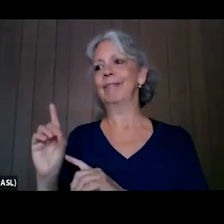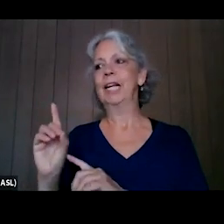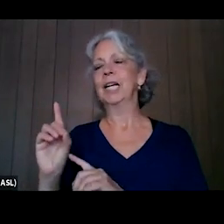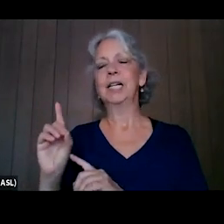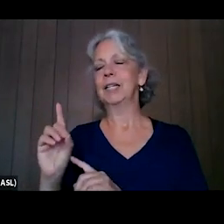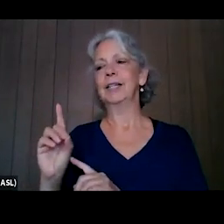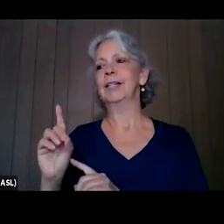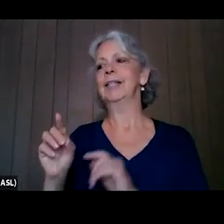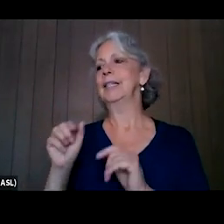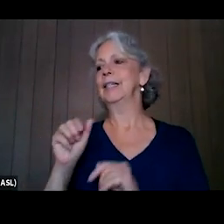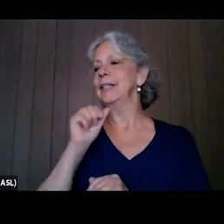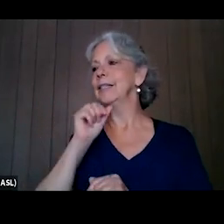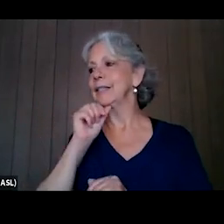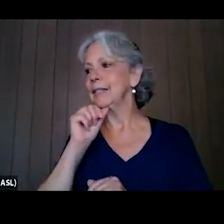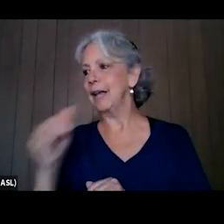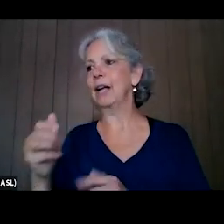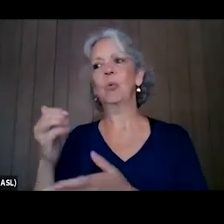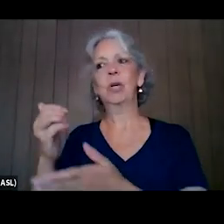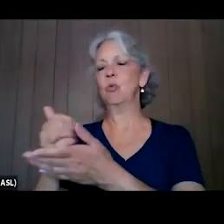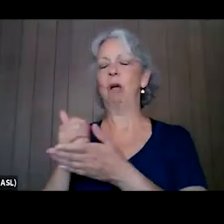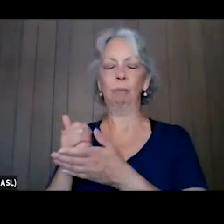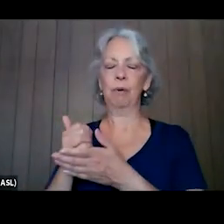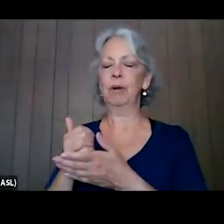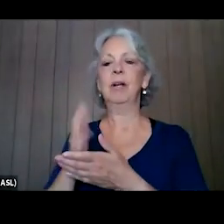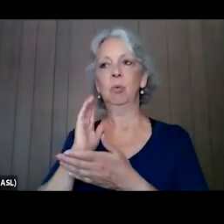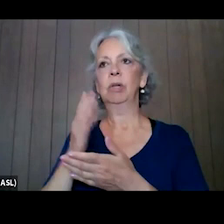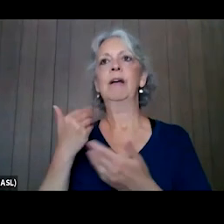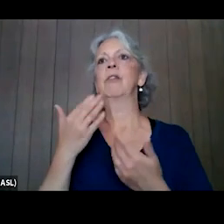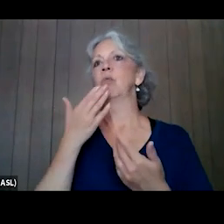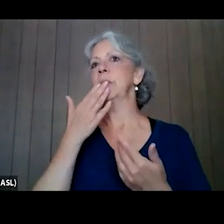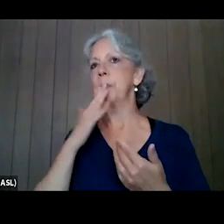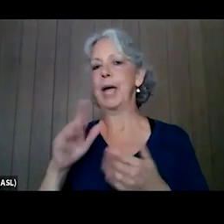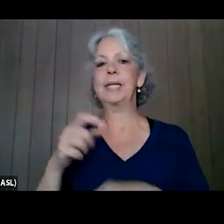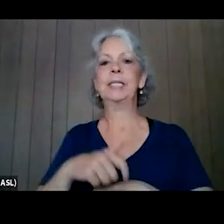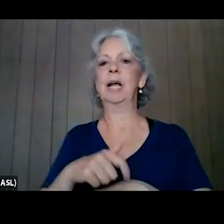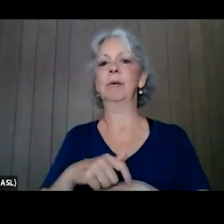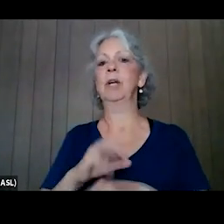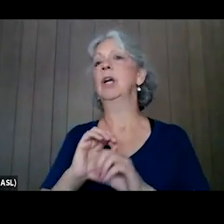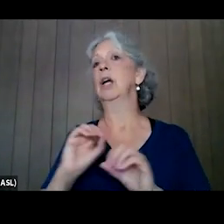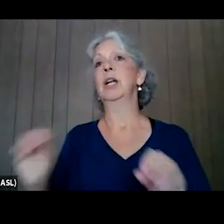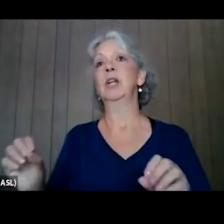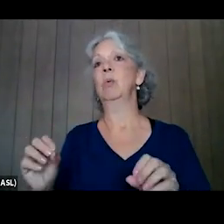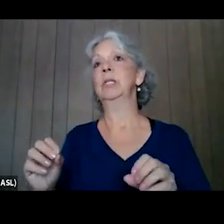does not touch the receptors, and you're just gonna have a bad time. No one's gonna stay and endure that, they're not.